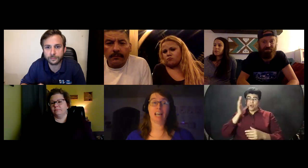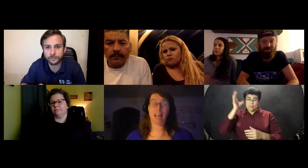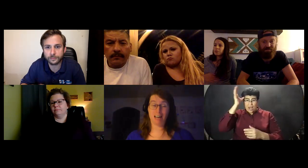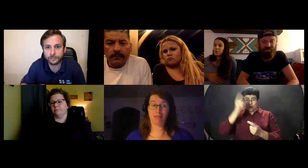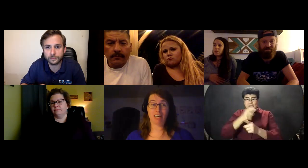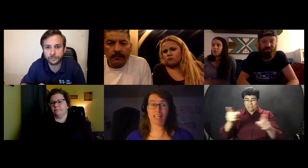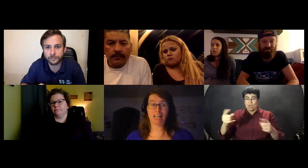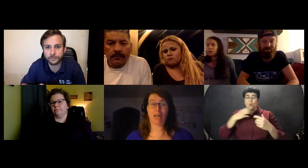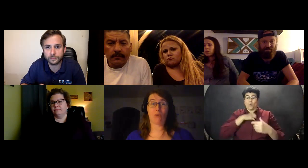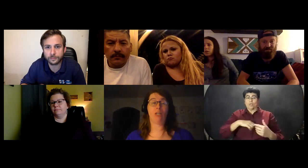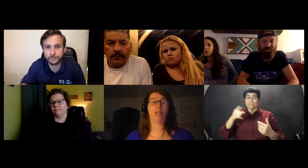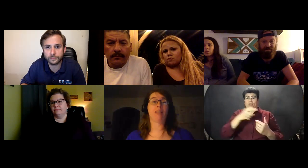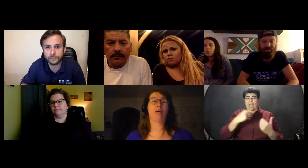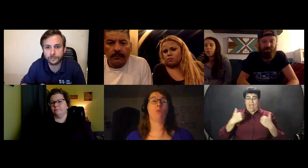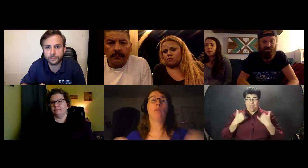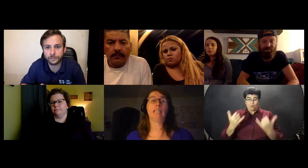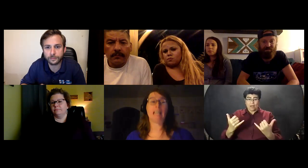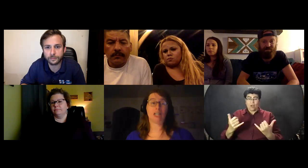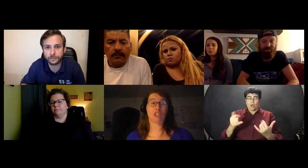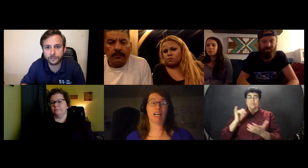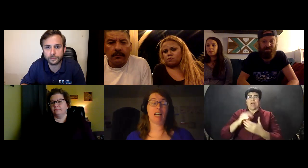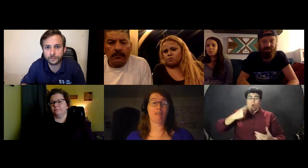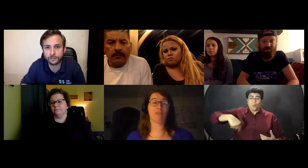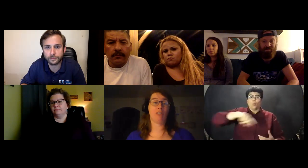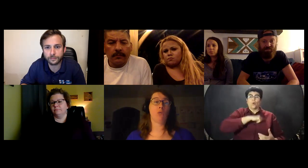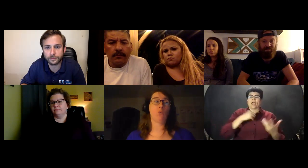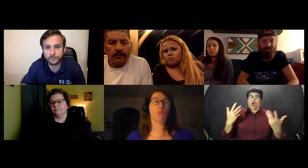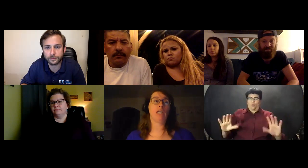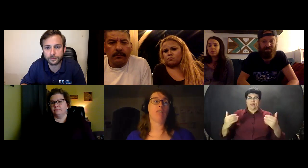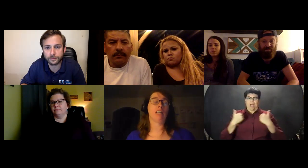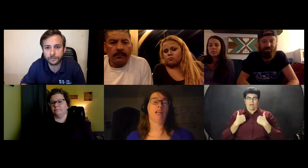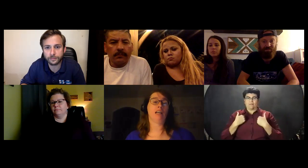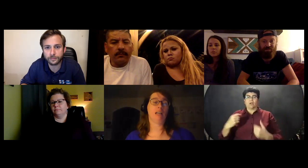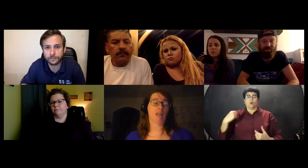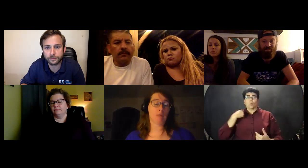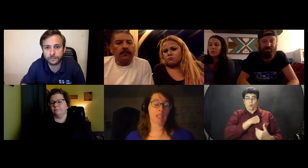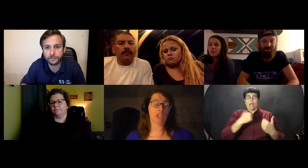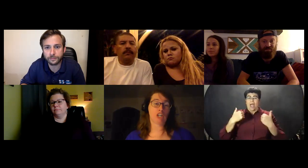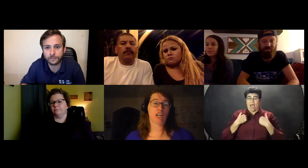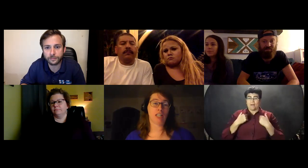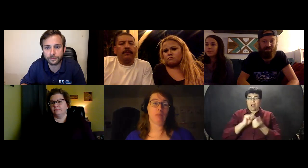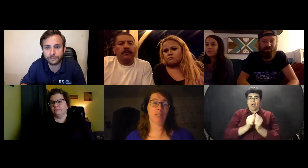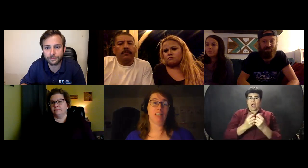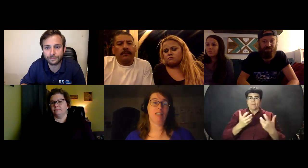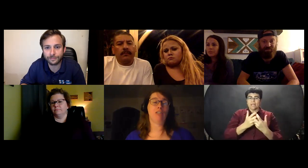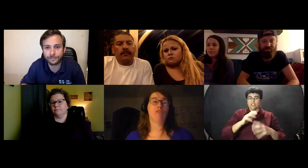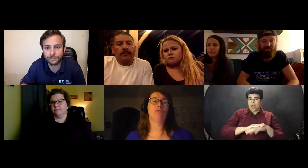have right now that we actually have